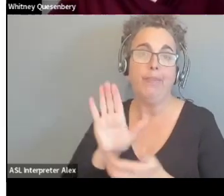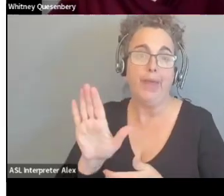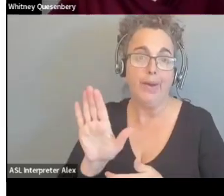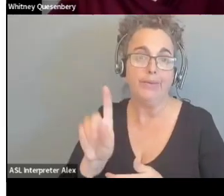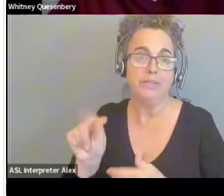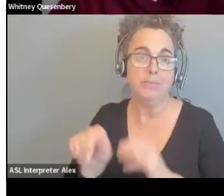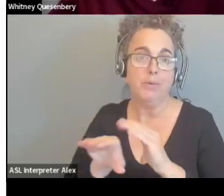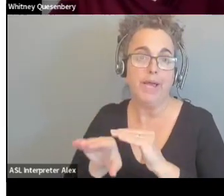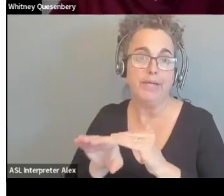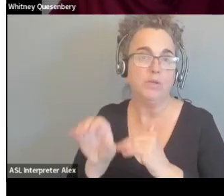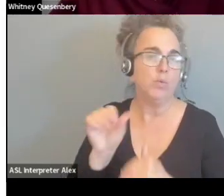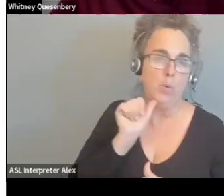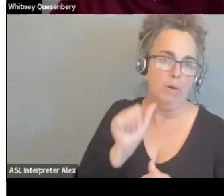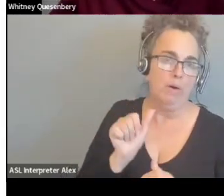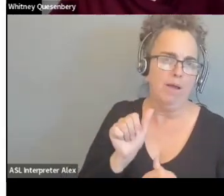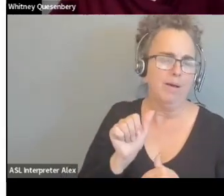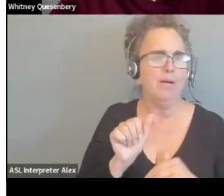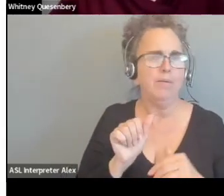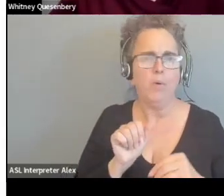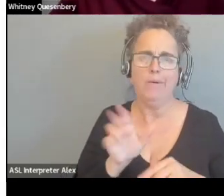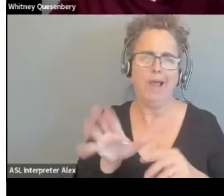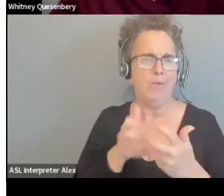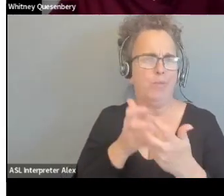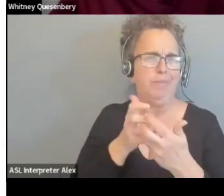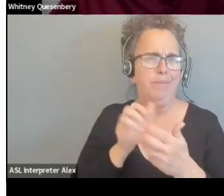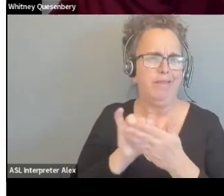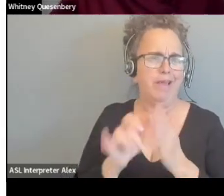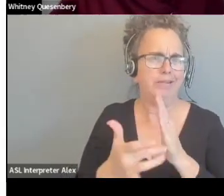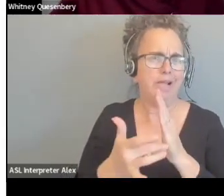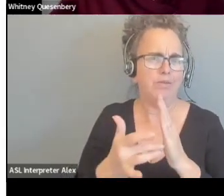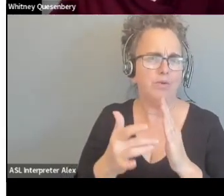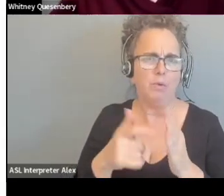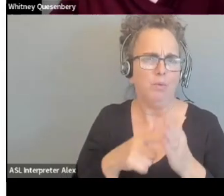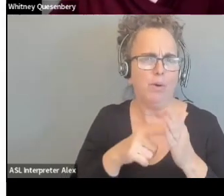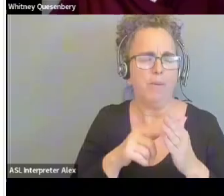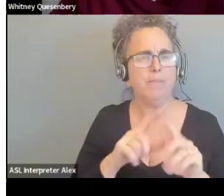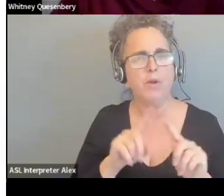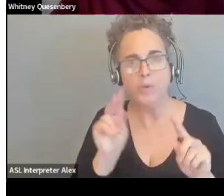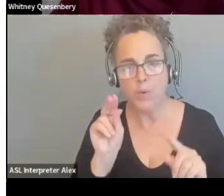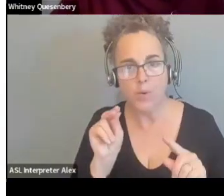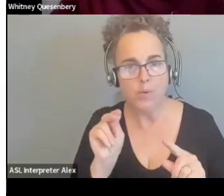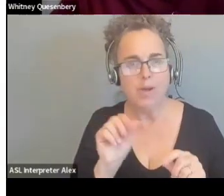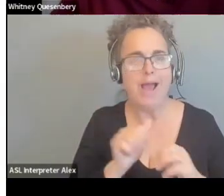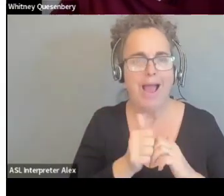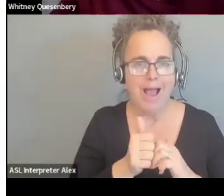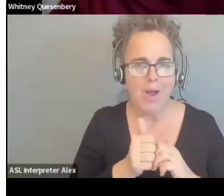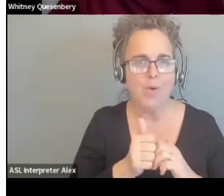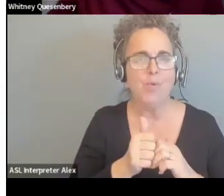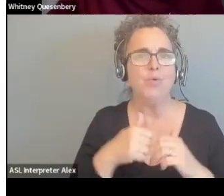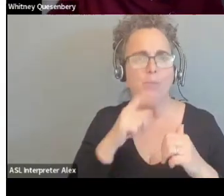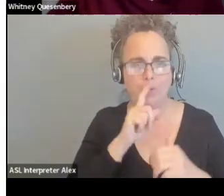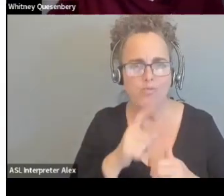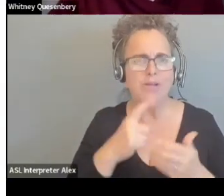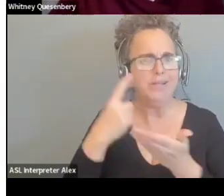Or how do we meet this technical requirement? But really how do we dive into understanding that person